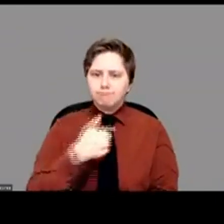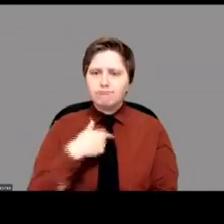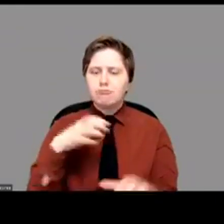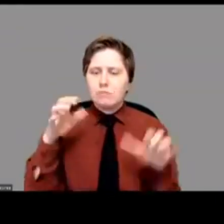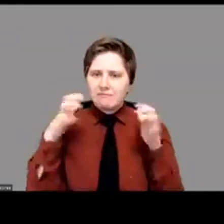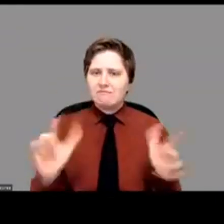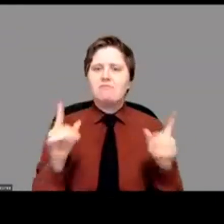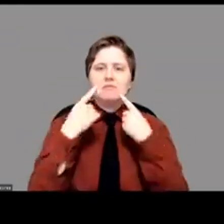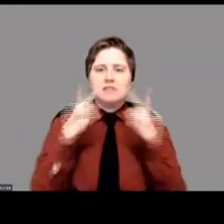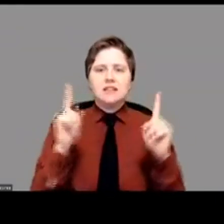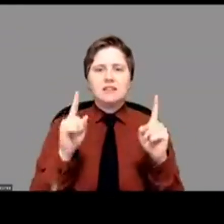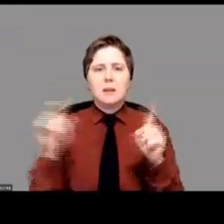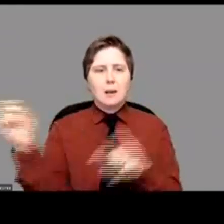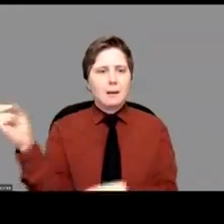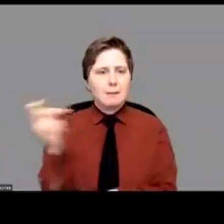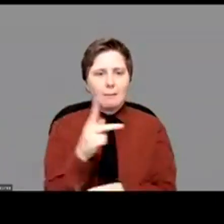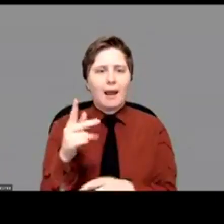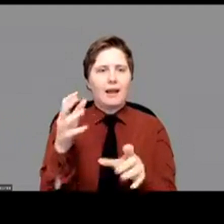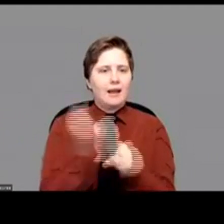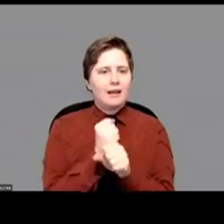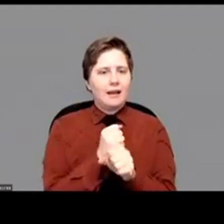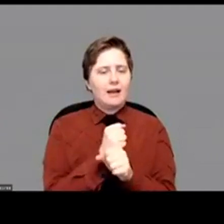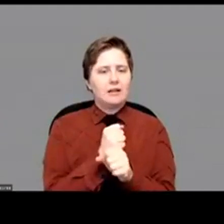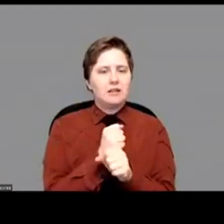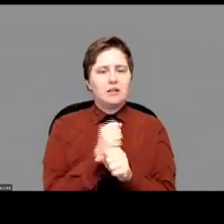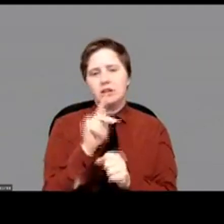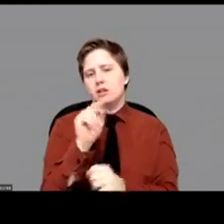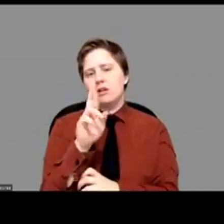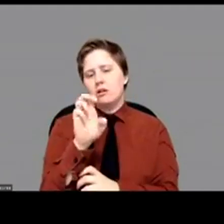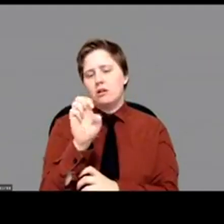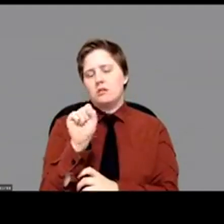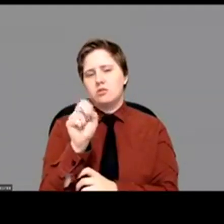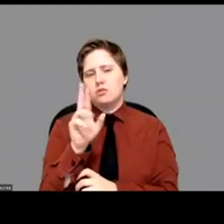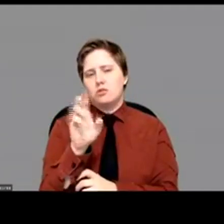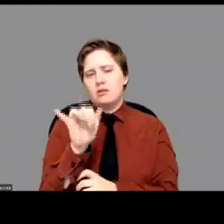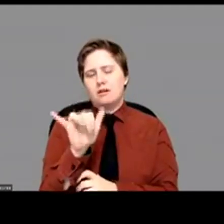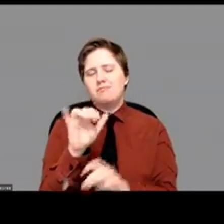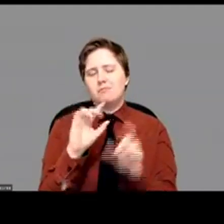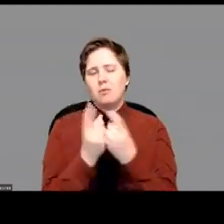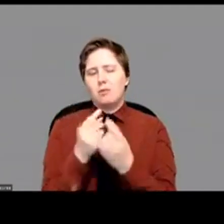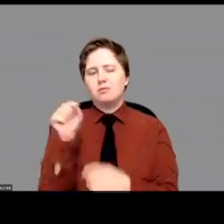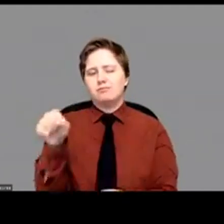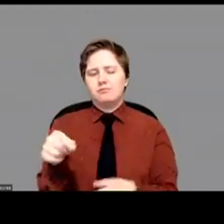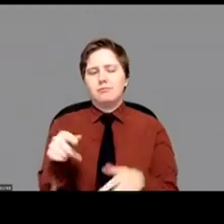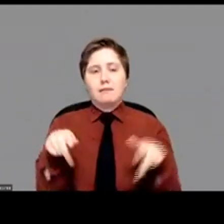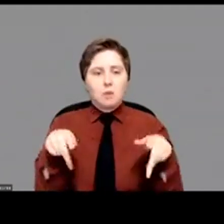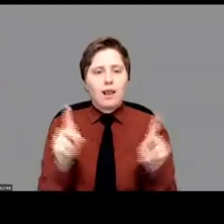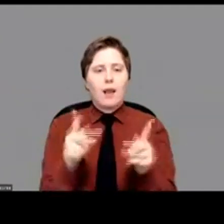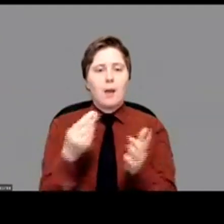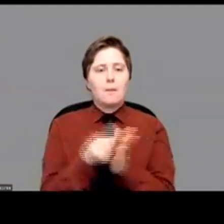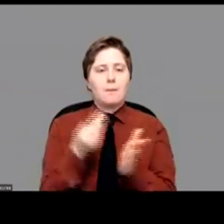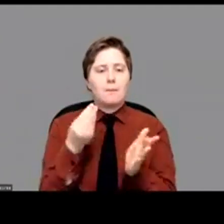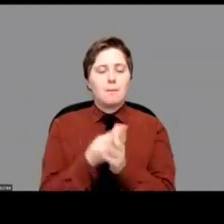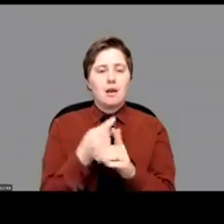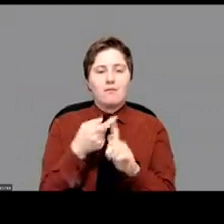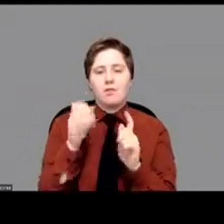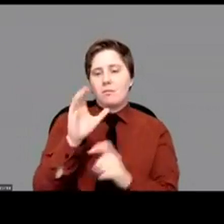we finally went back and got Treasury Department Treasury. To allow money from cares 3.0 to be